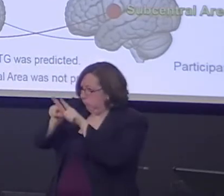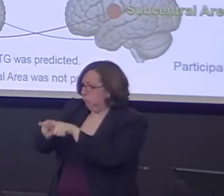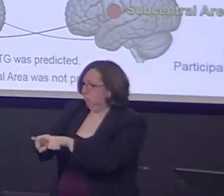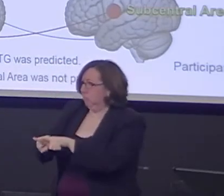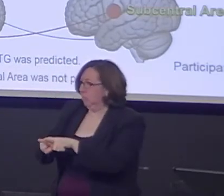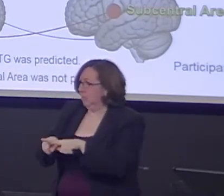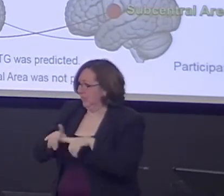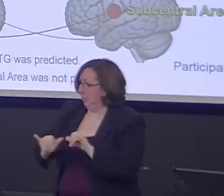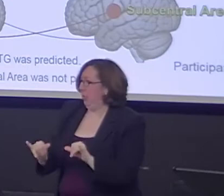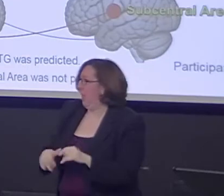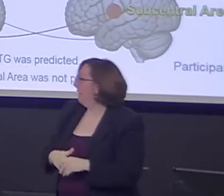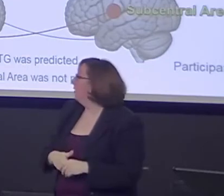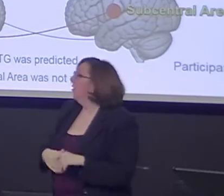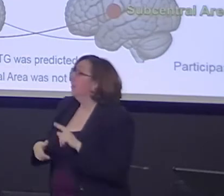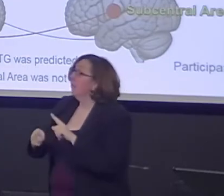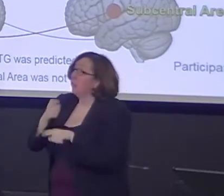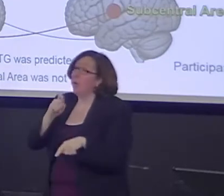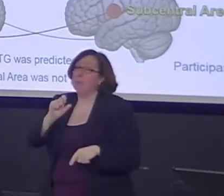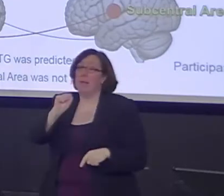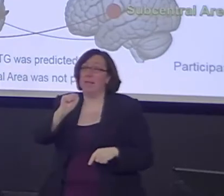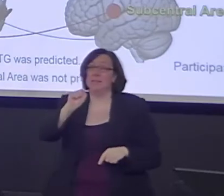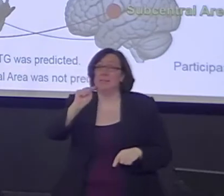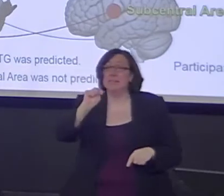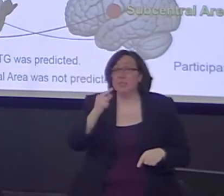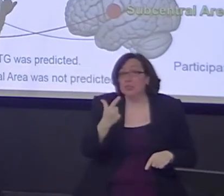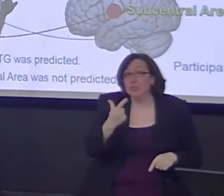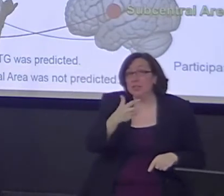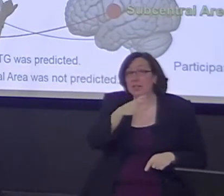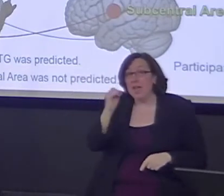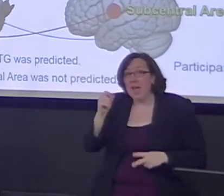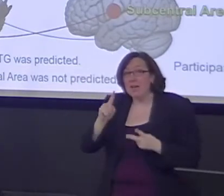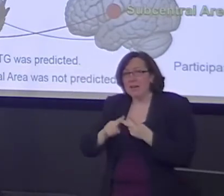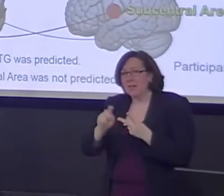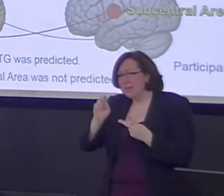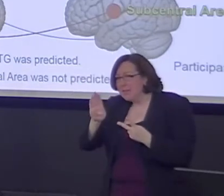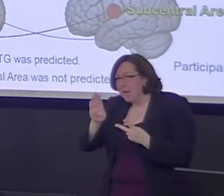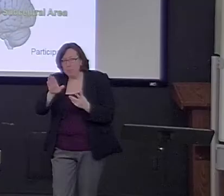superior temporal gyrus and what? The subcentral area.